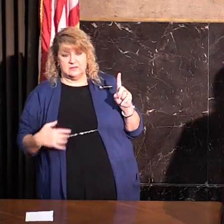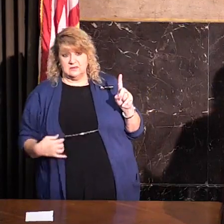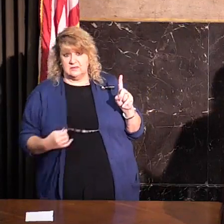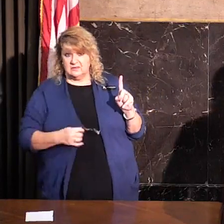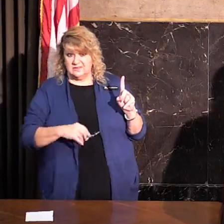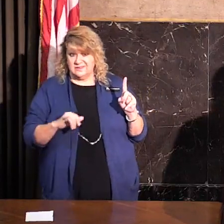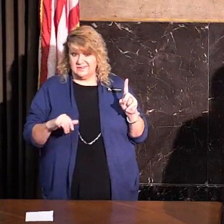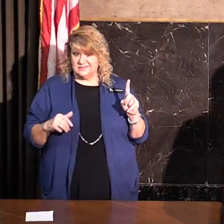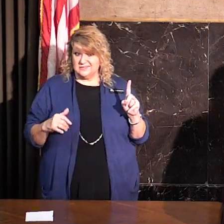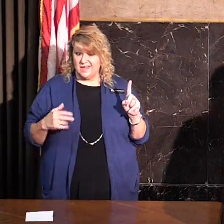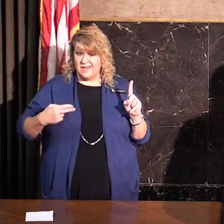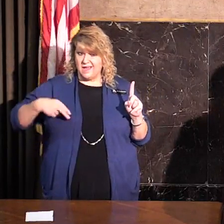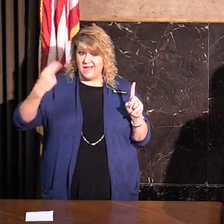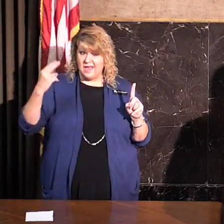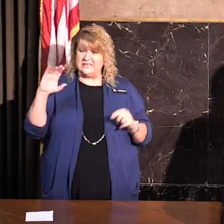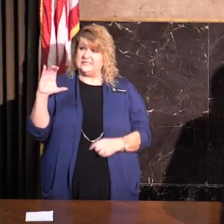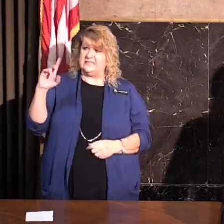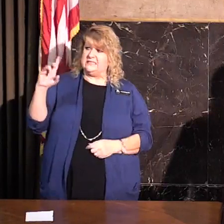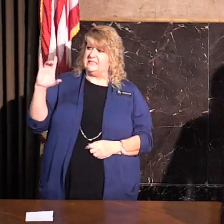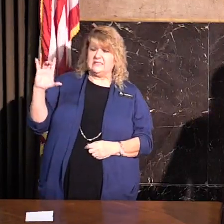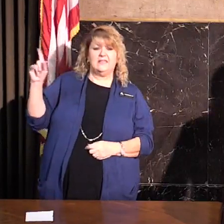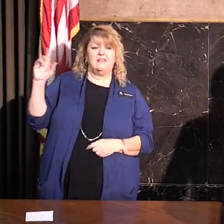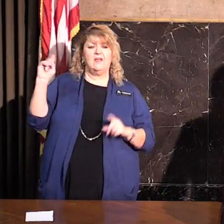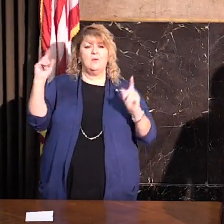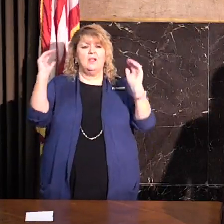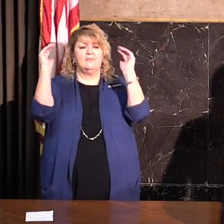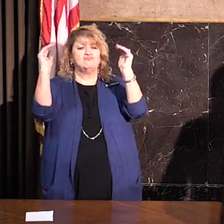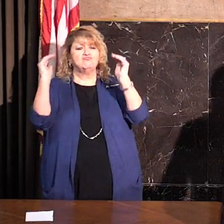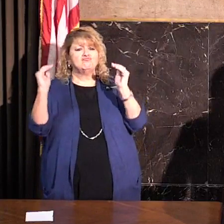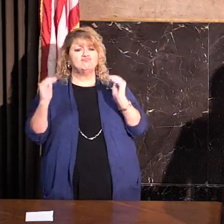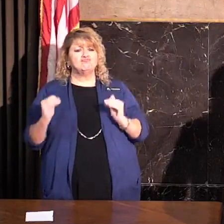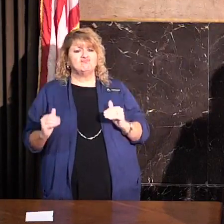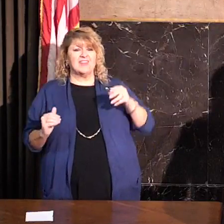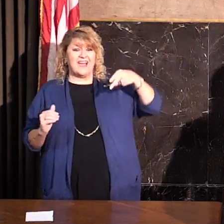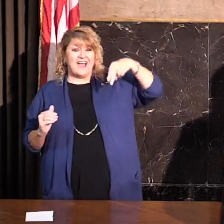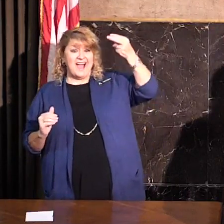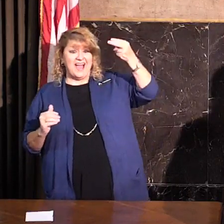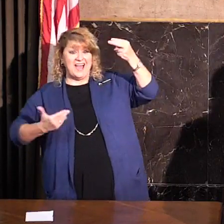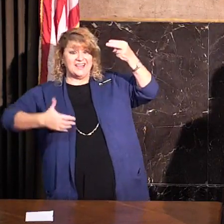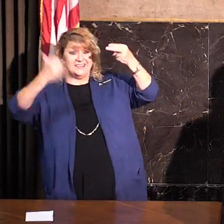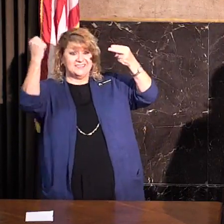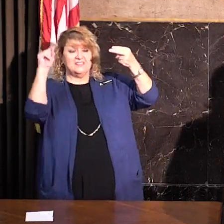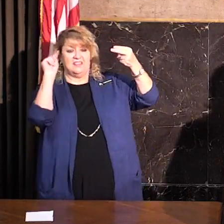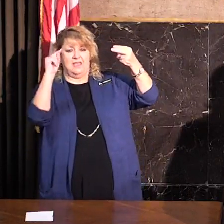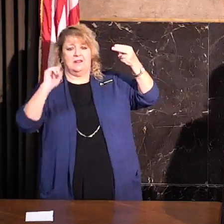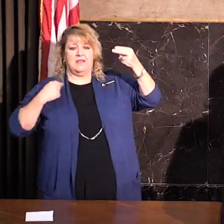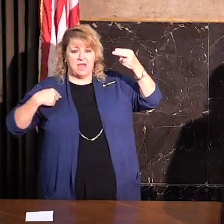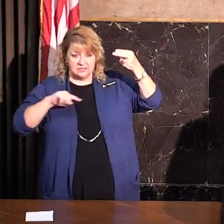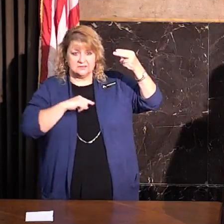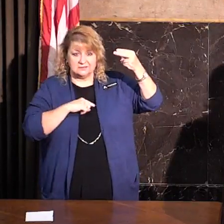the would categorize as high uh